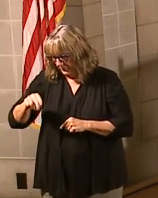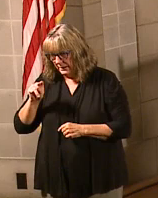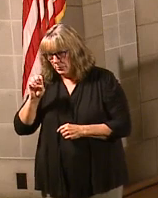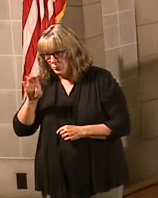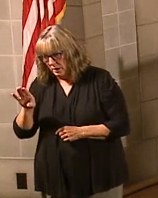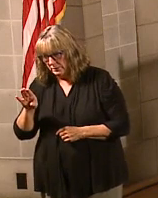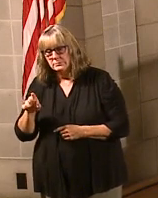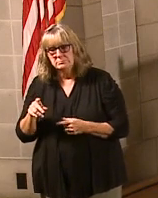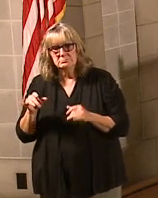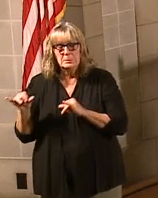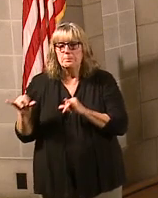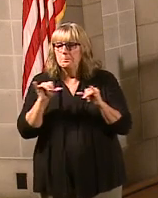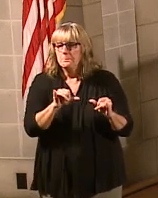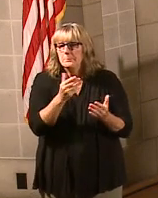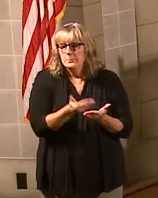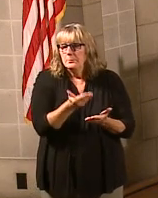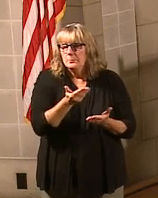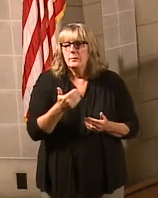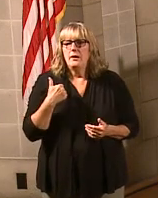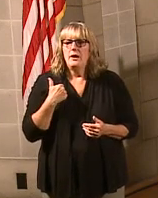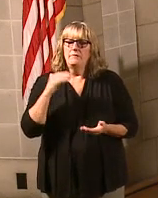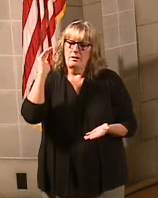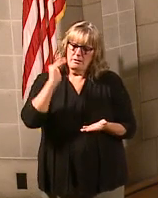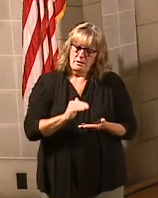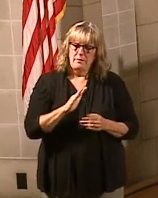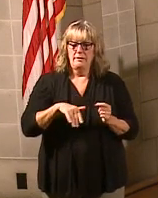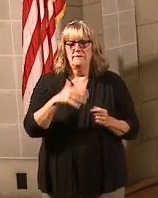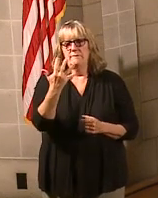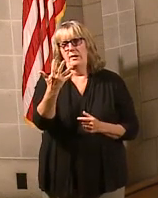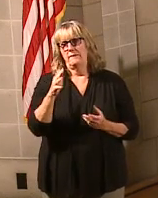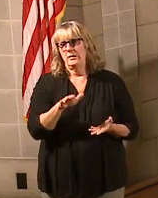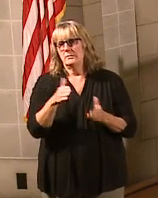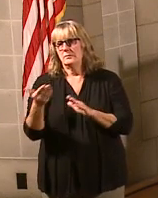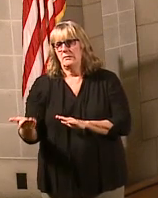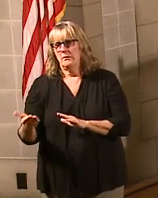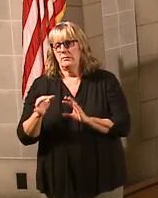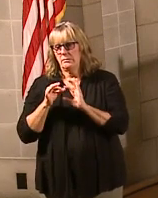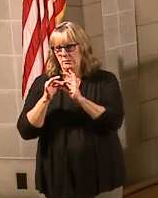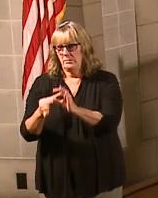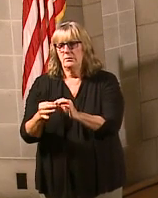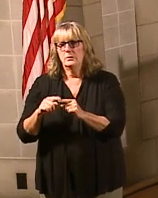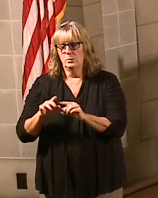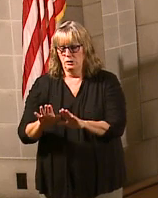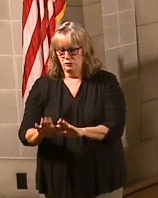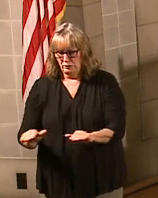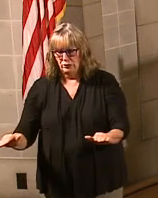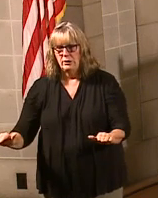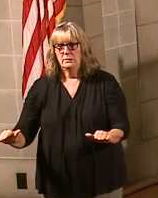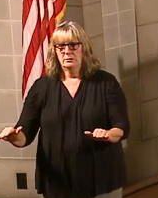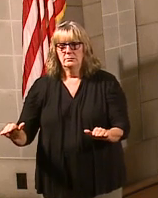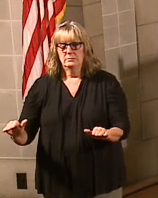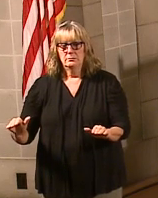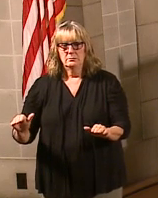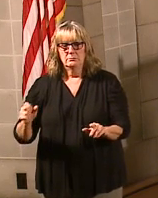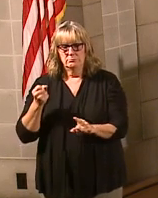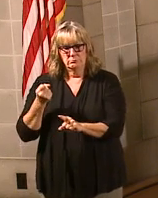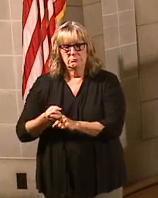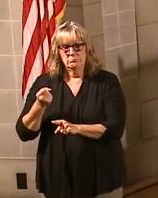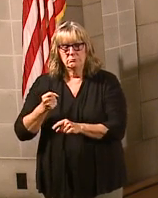CORONAVIRUS. AND OUR NUMBERS HERE IN NEBRASKA